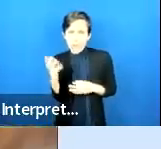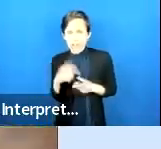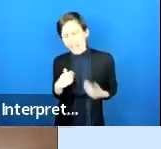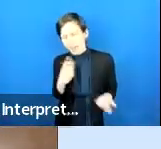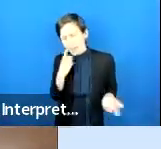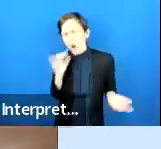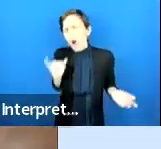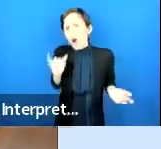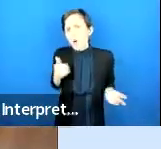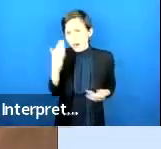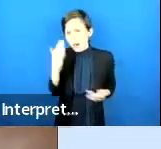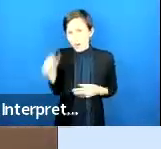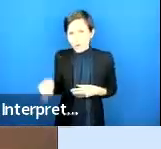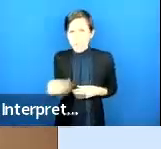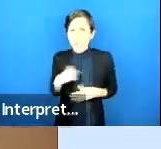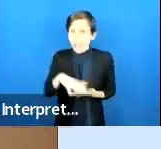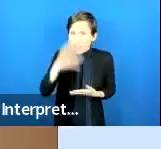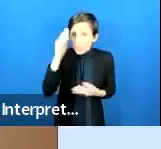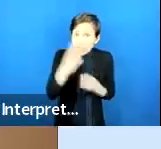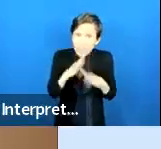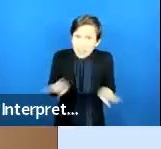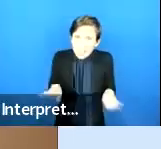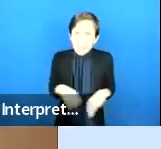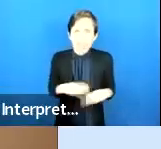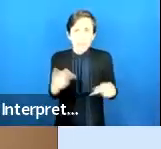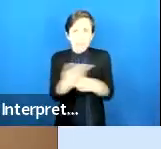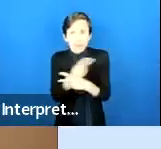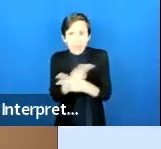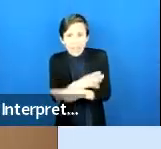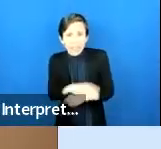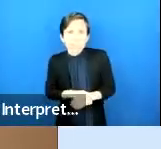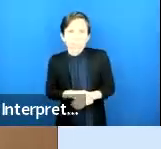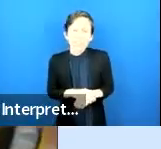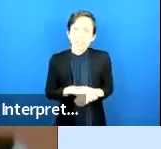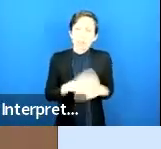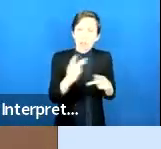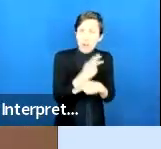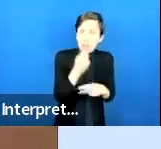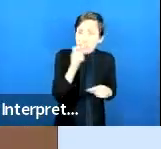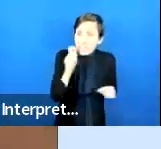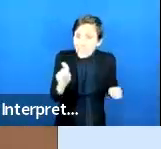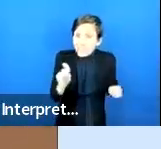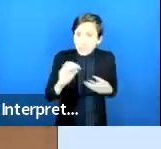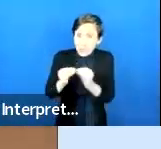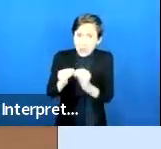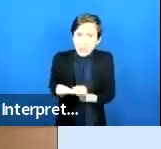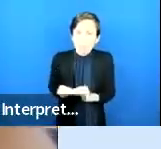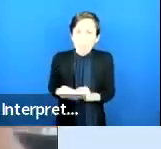I learned Division A multiplication, multiplying decimals, parenthesis.